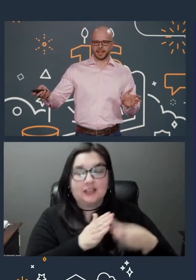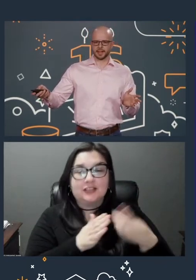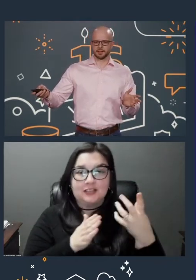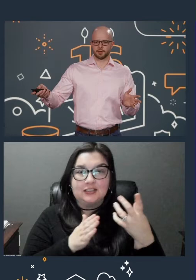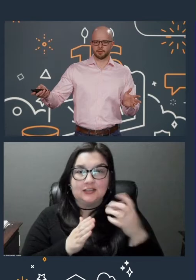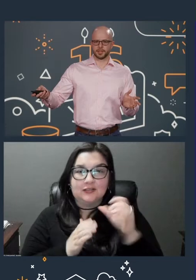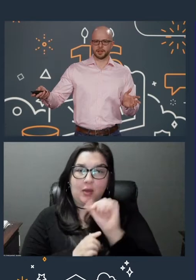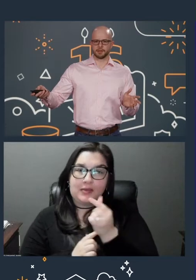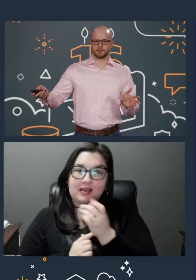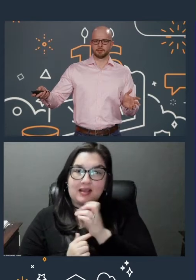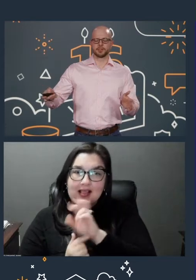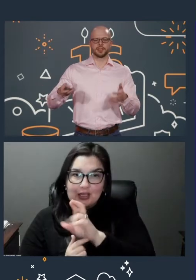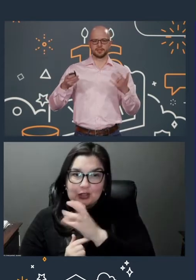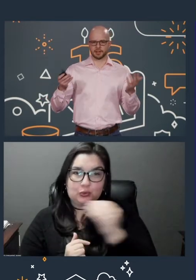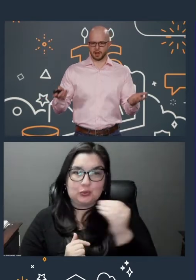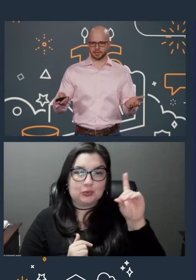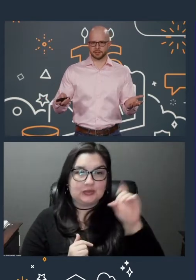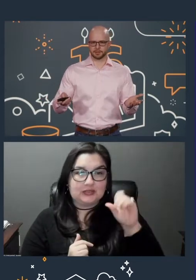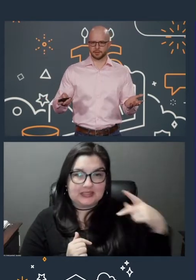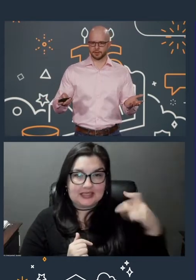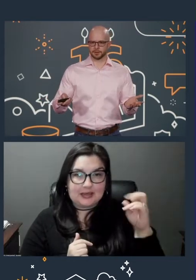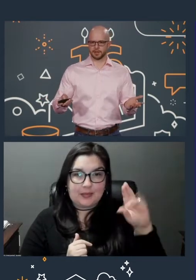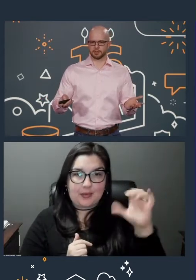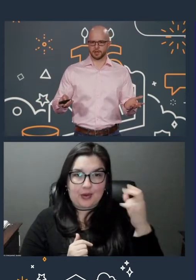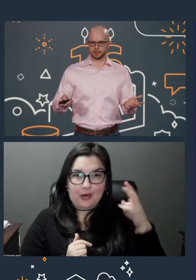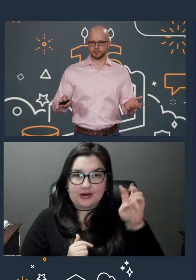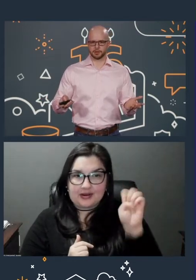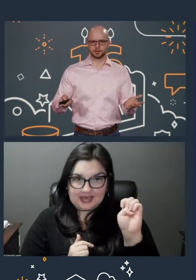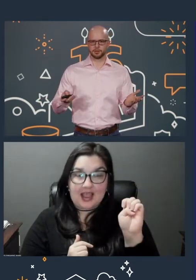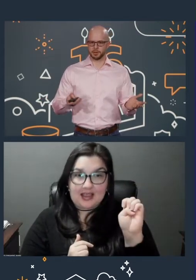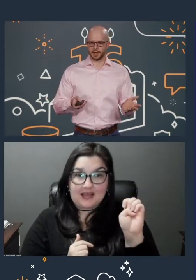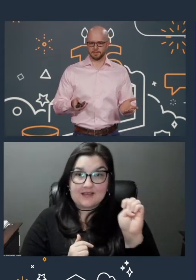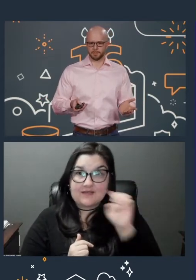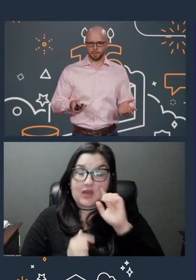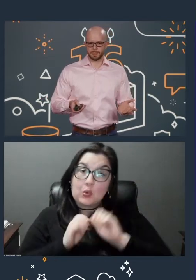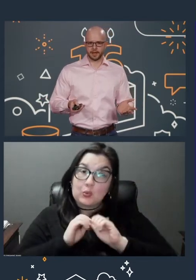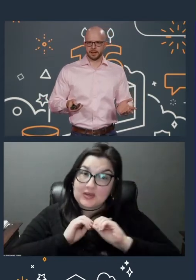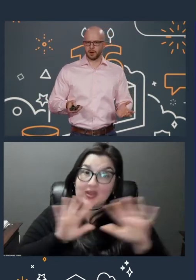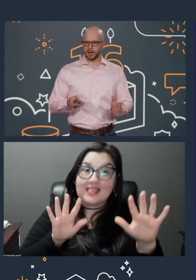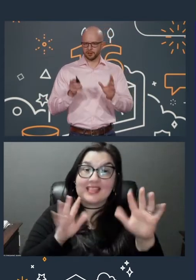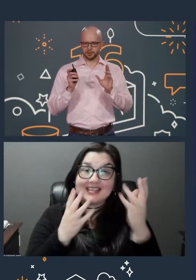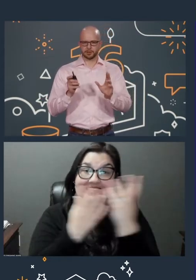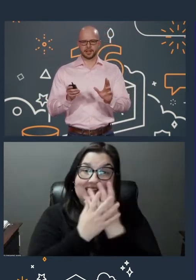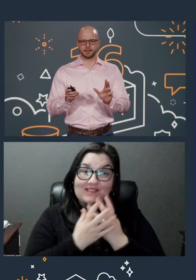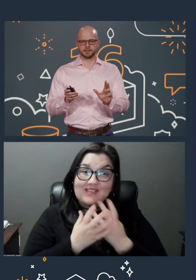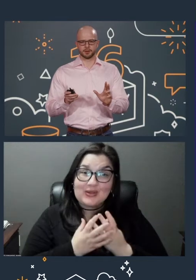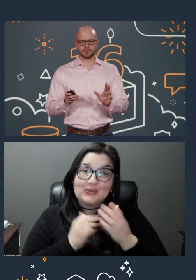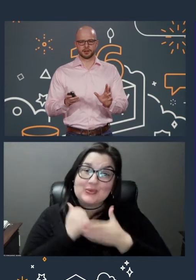And we released the object-size filter to help customers do that. Now we also created a filter